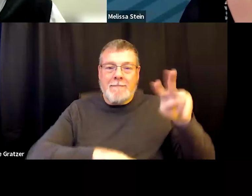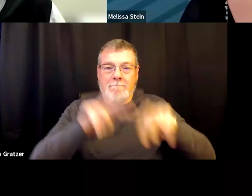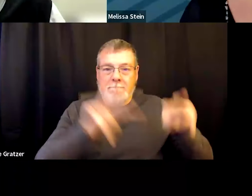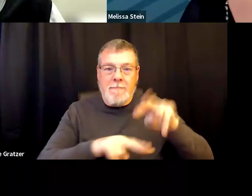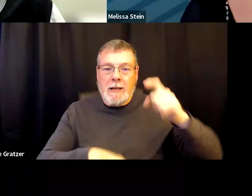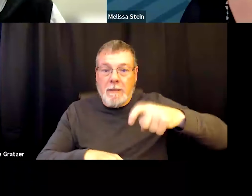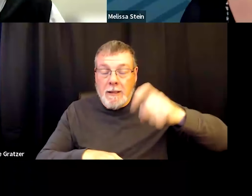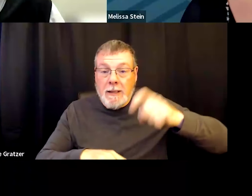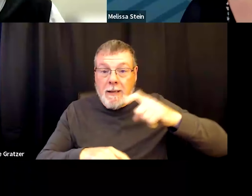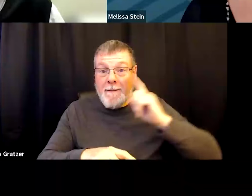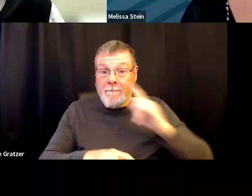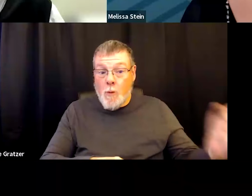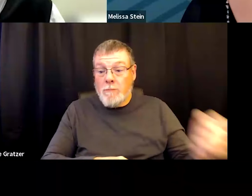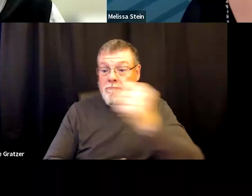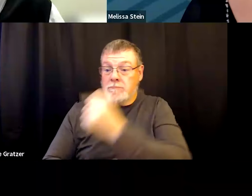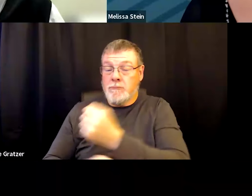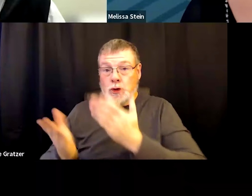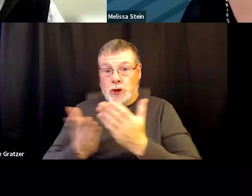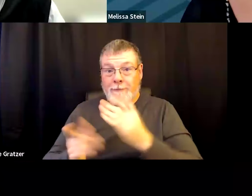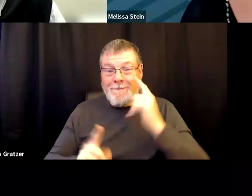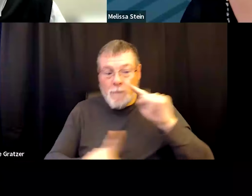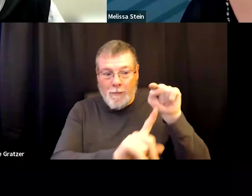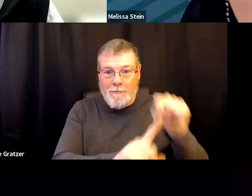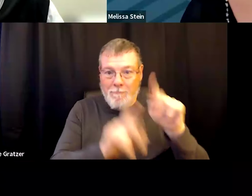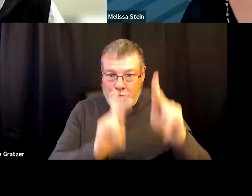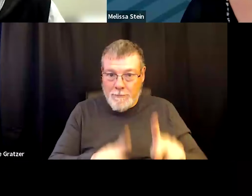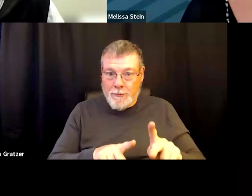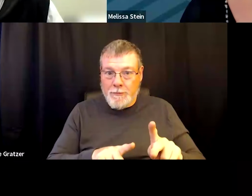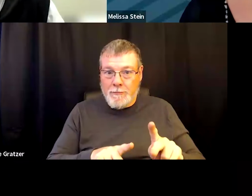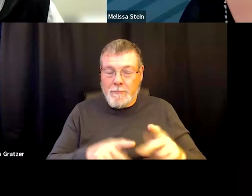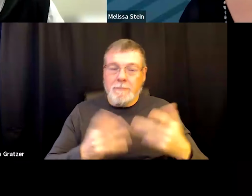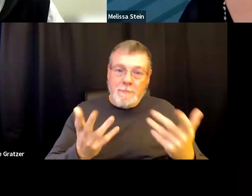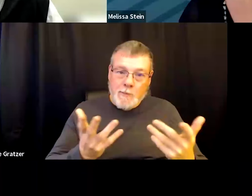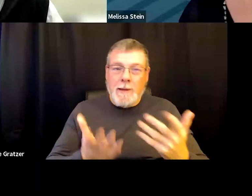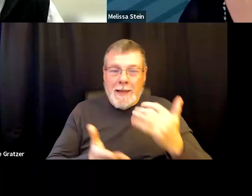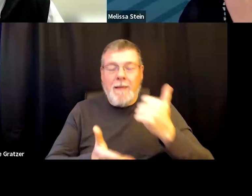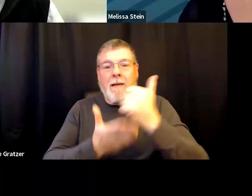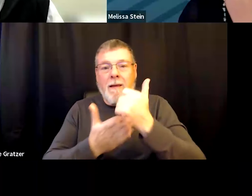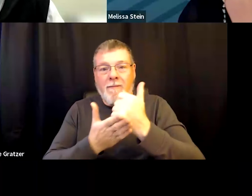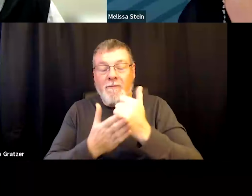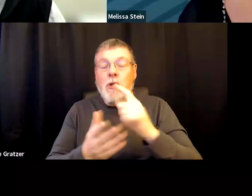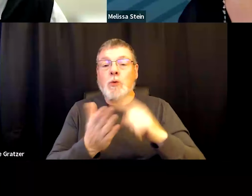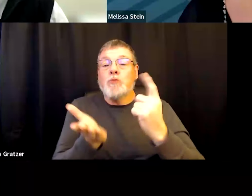for reentry services for that person. And so it's certainly helpful to go over those findings